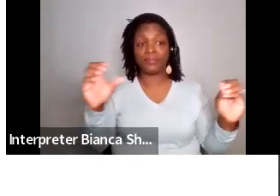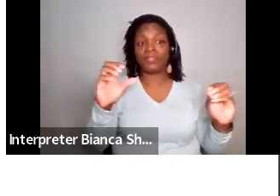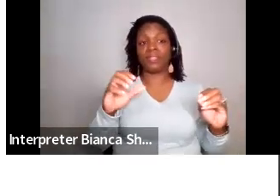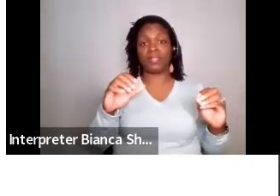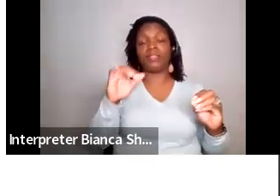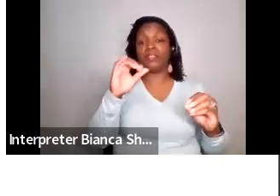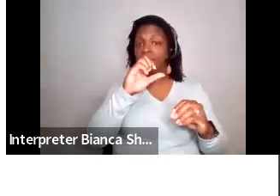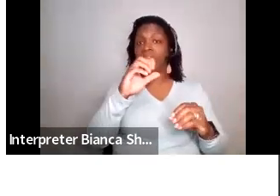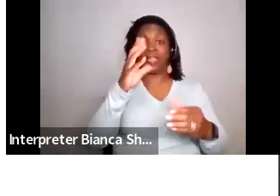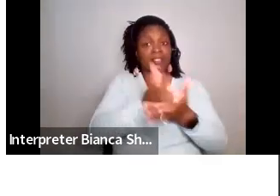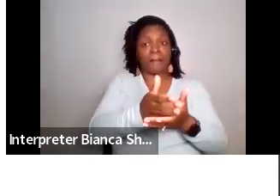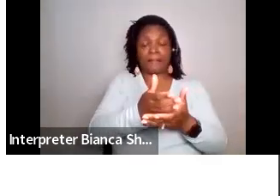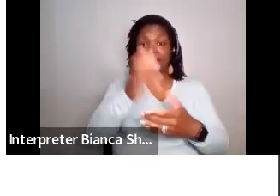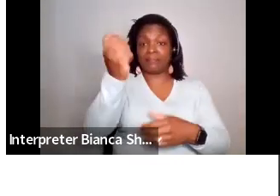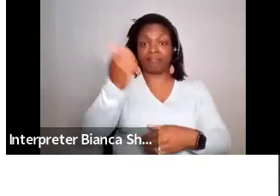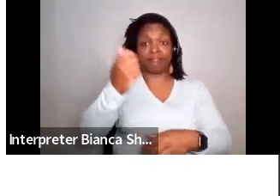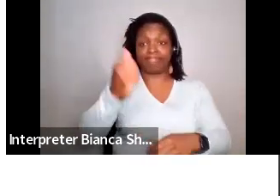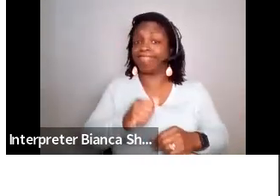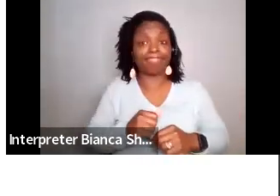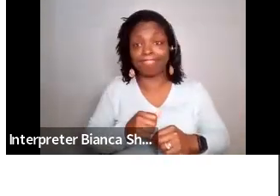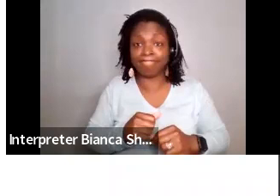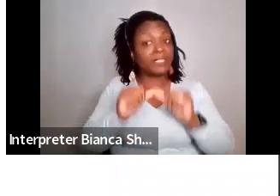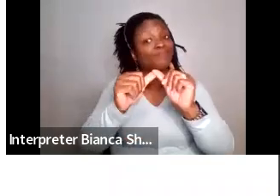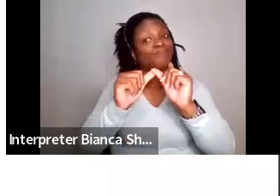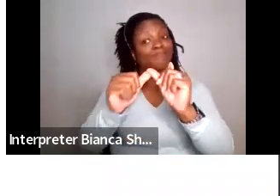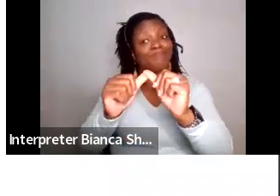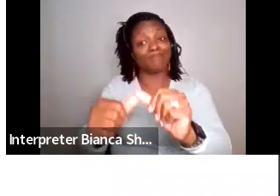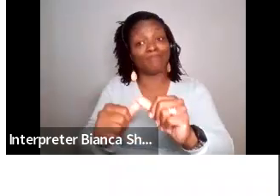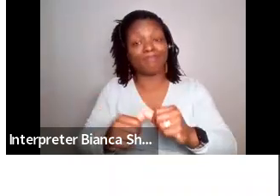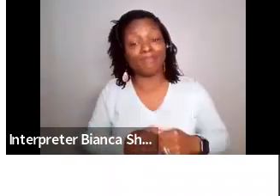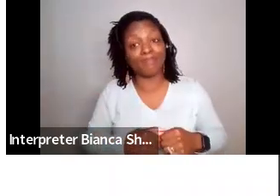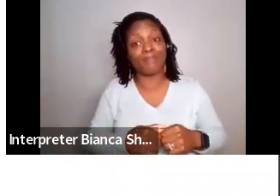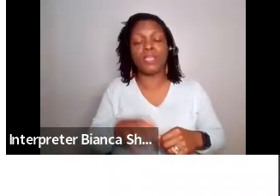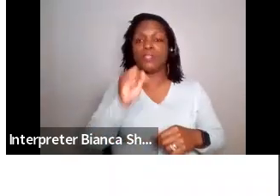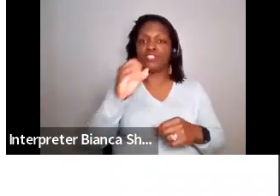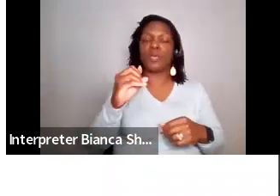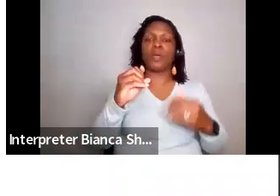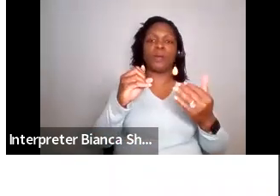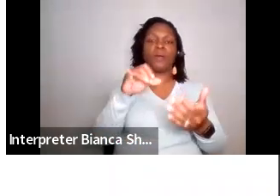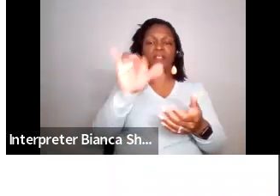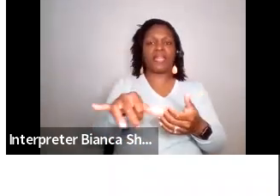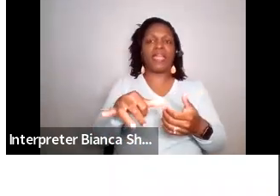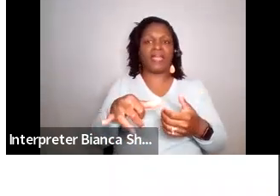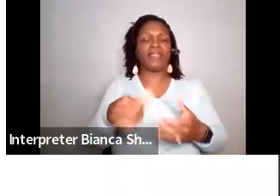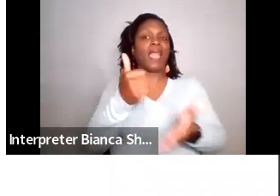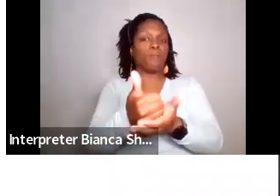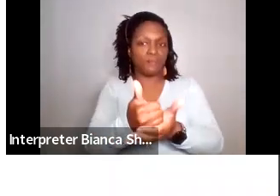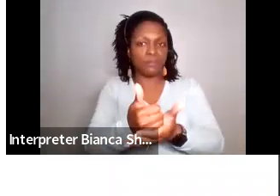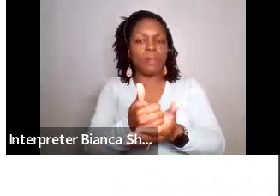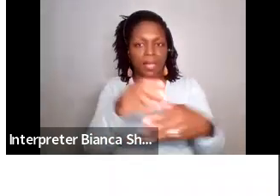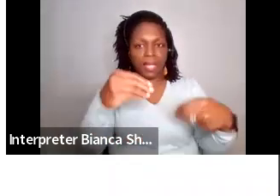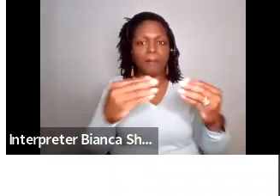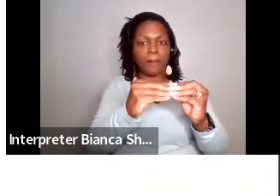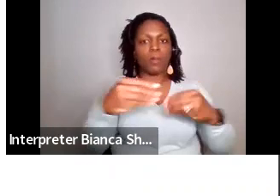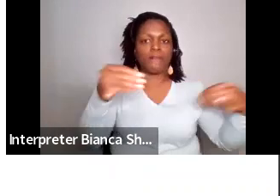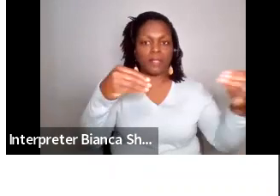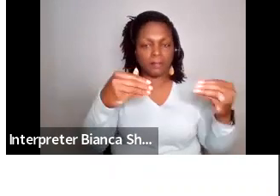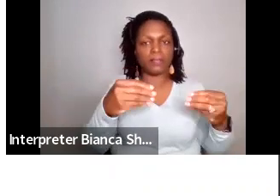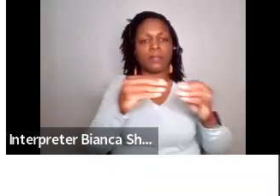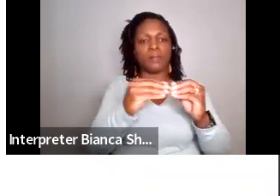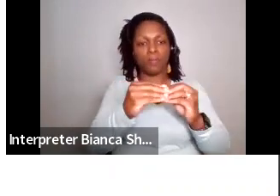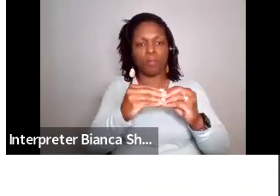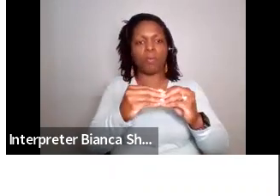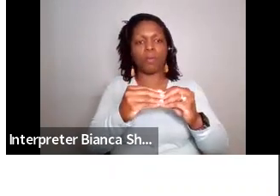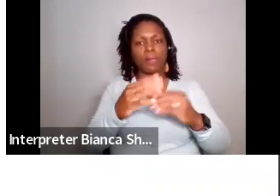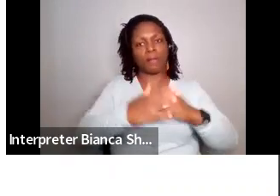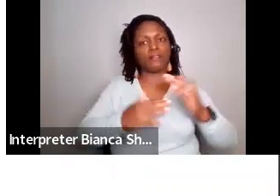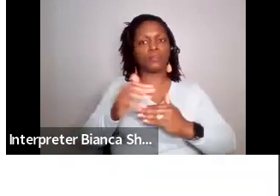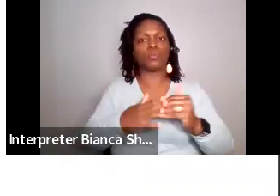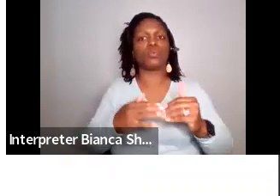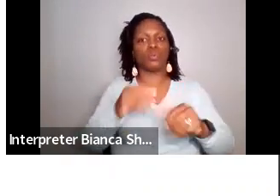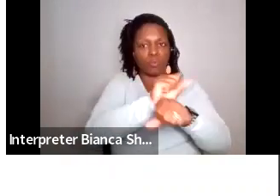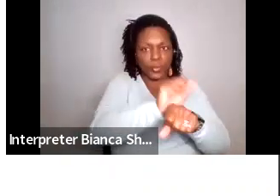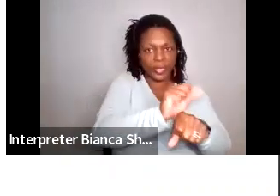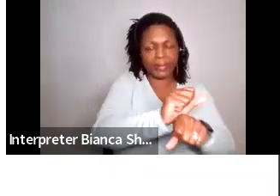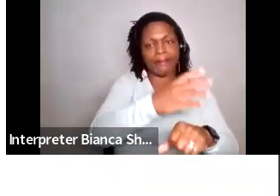So it made a big difference, and you know, give gives that room of of comfort